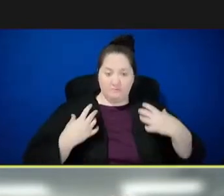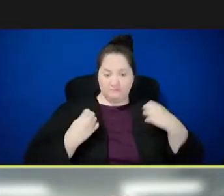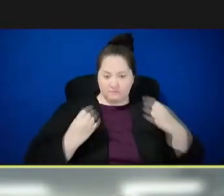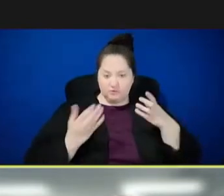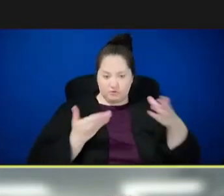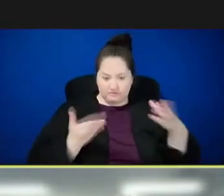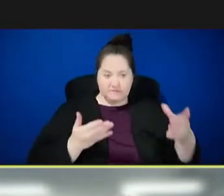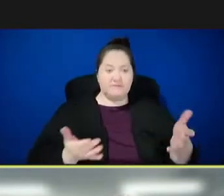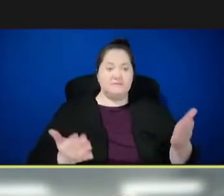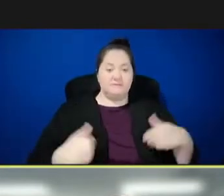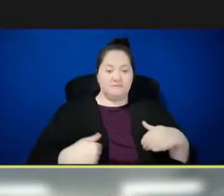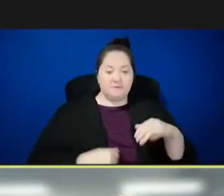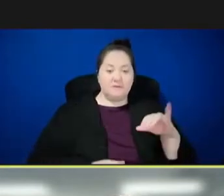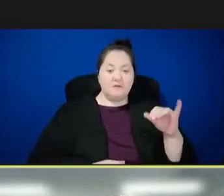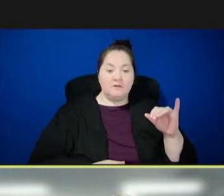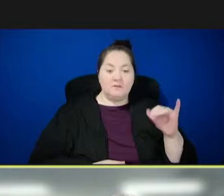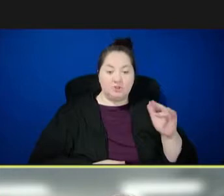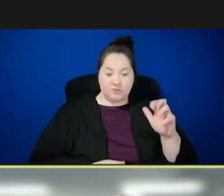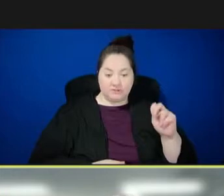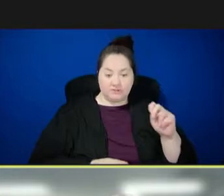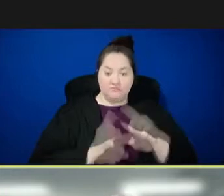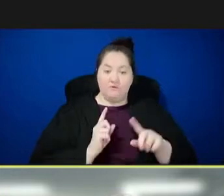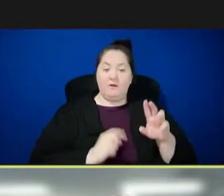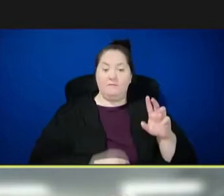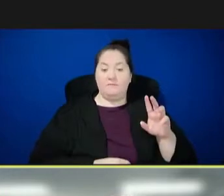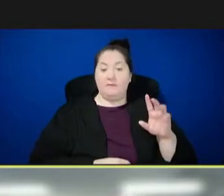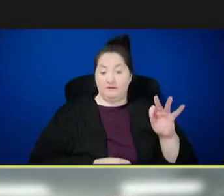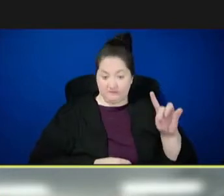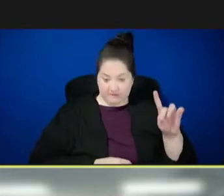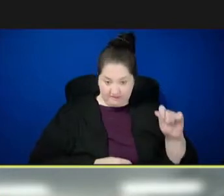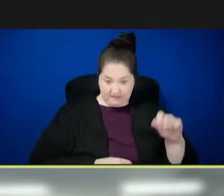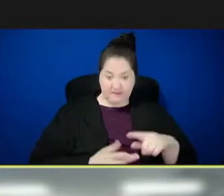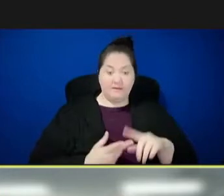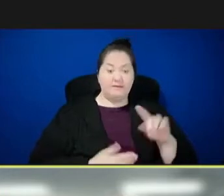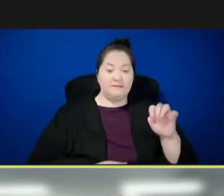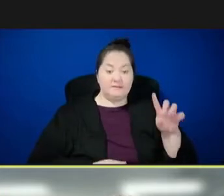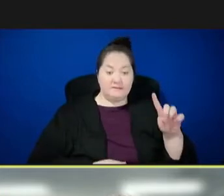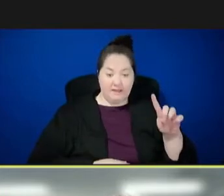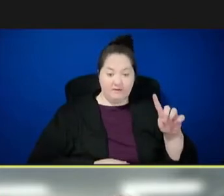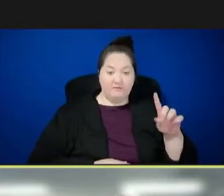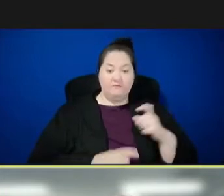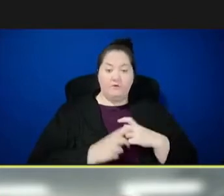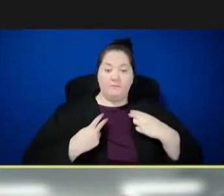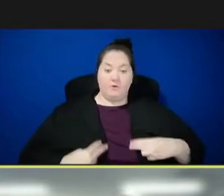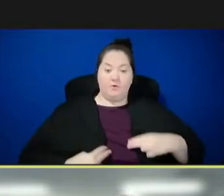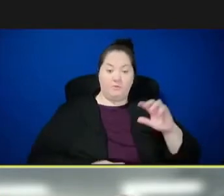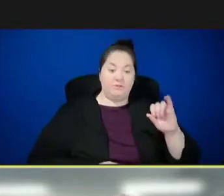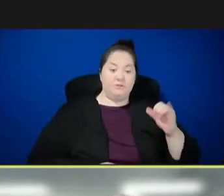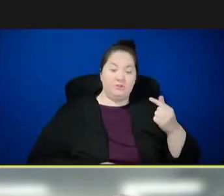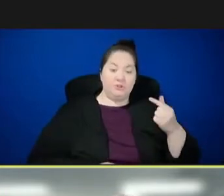Ted Schinkelberg from the Human Immunome Project, Mark Langowski from the University of Washington,